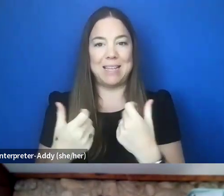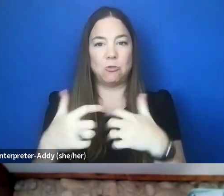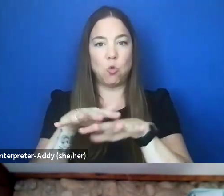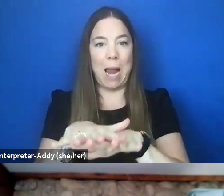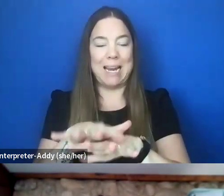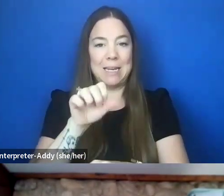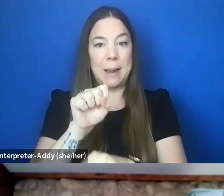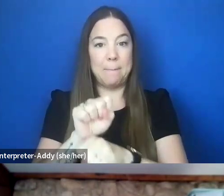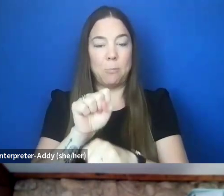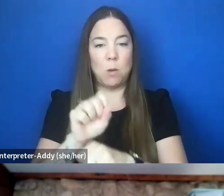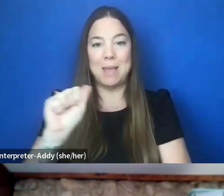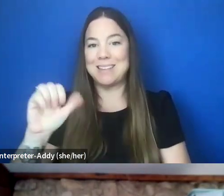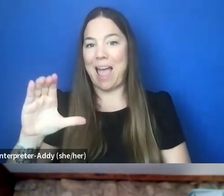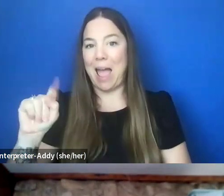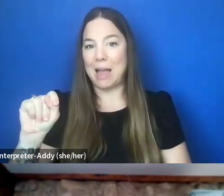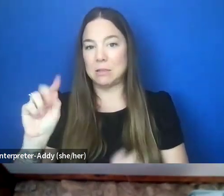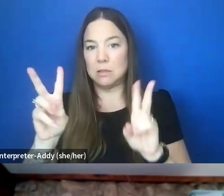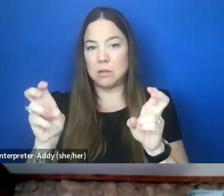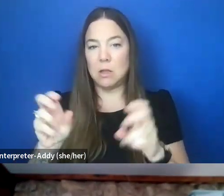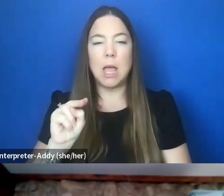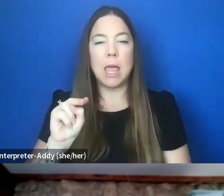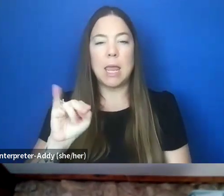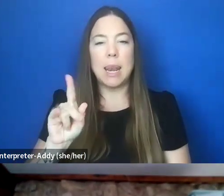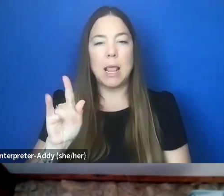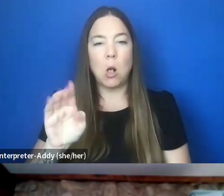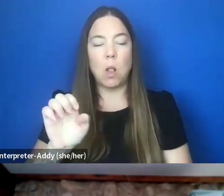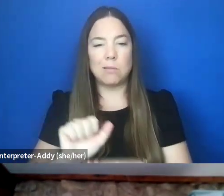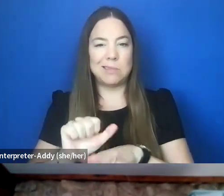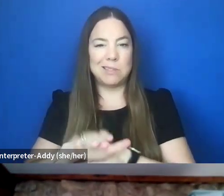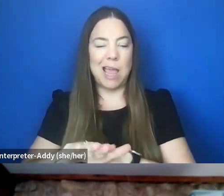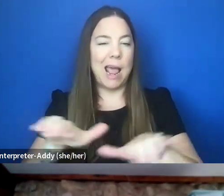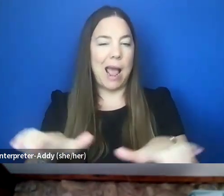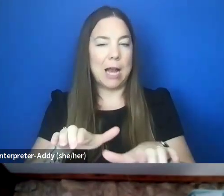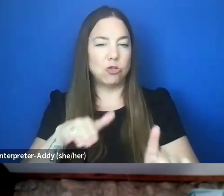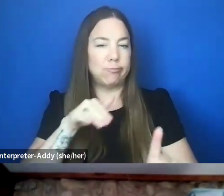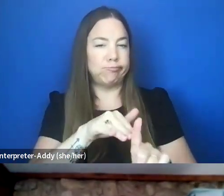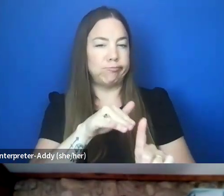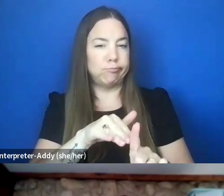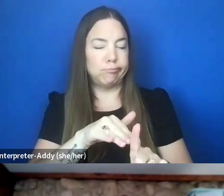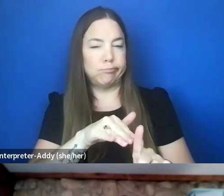Don Dew: Nicole sent out a an action alert about it. I got that Don Dew: a little while ago.